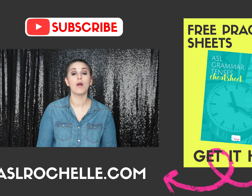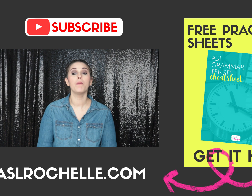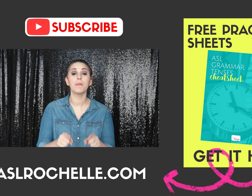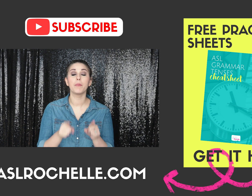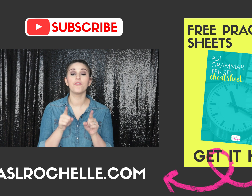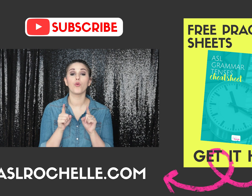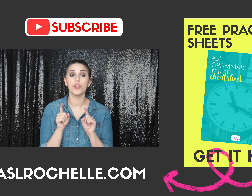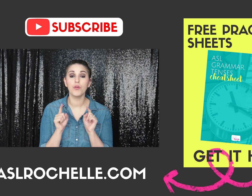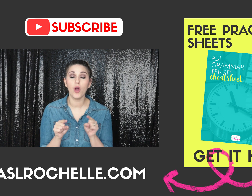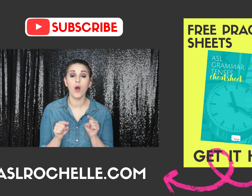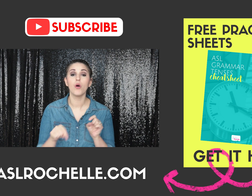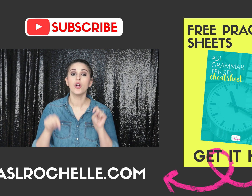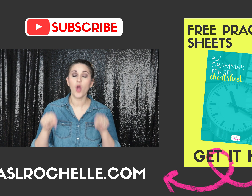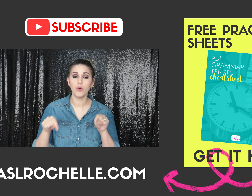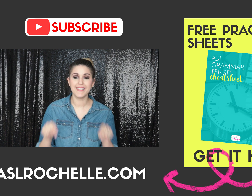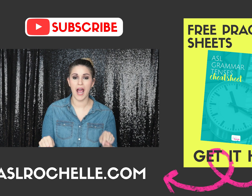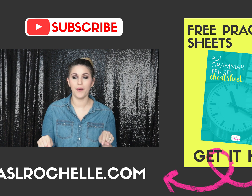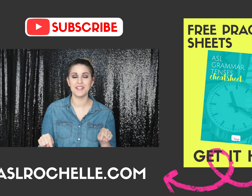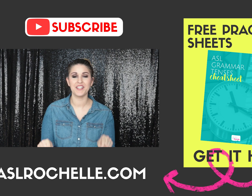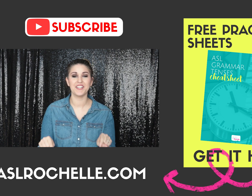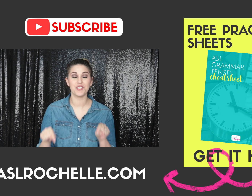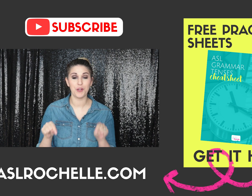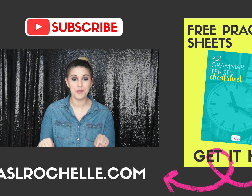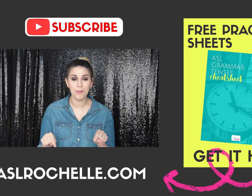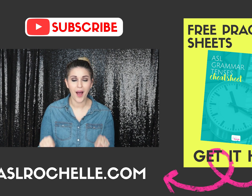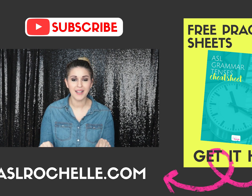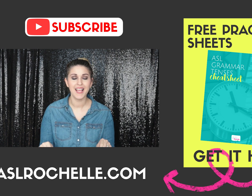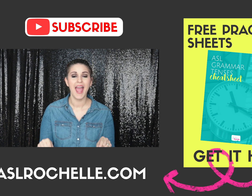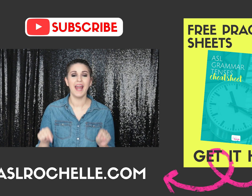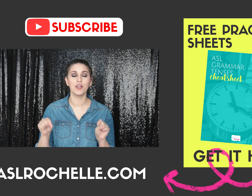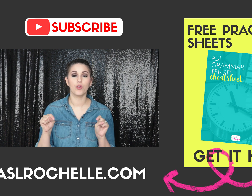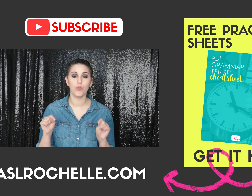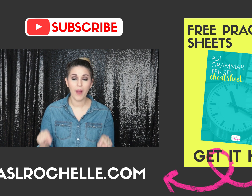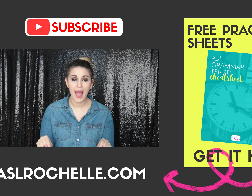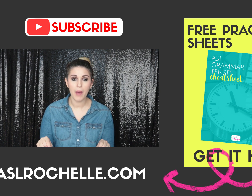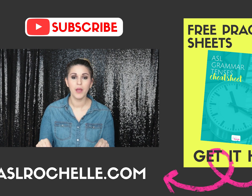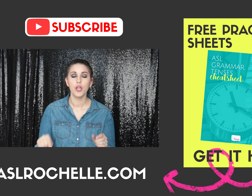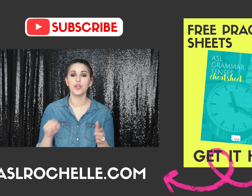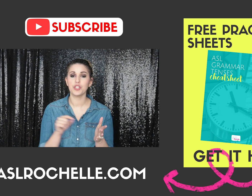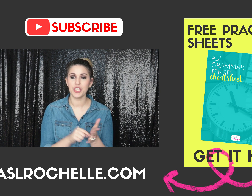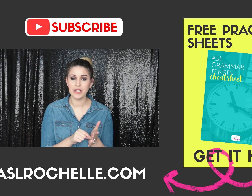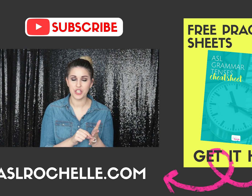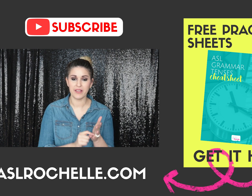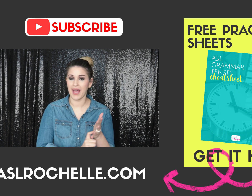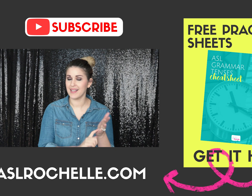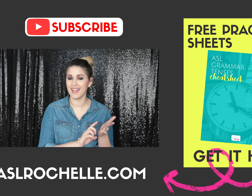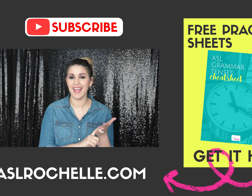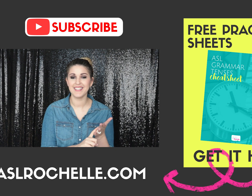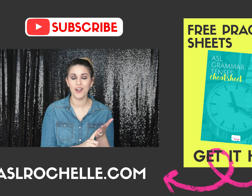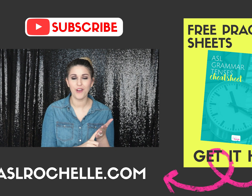Now remember, before you go, go down into the description box and grab your cheat sheet that has the ASL